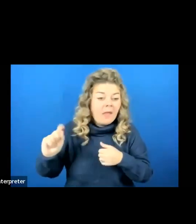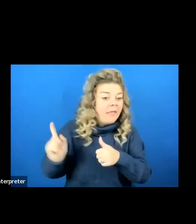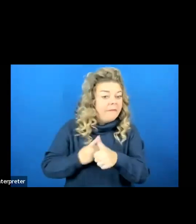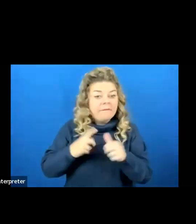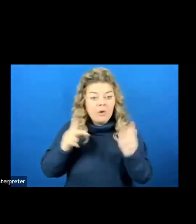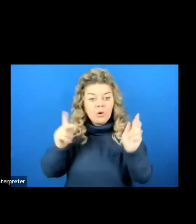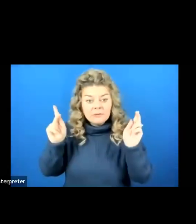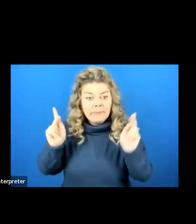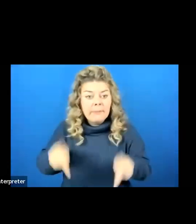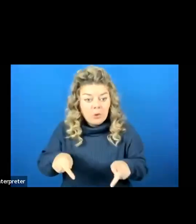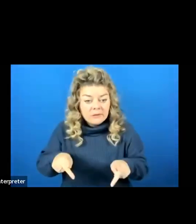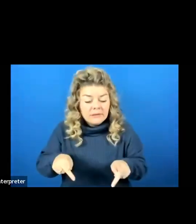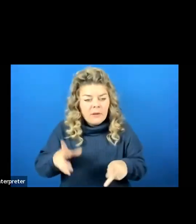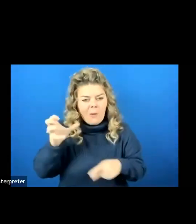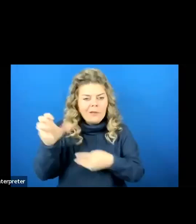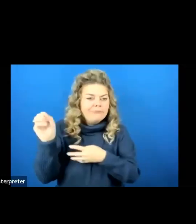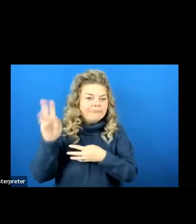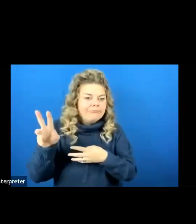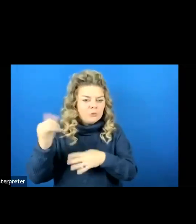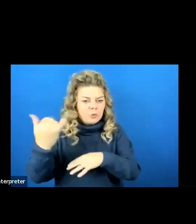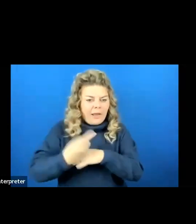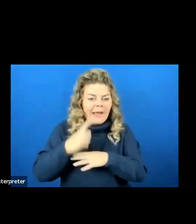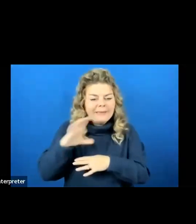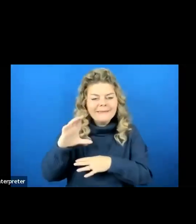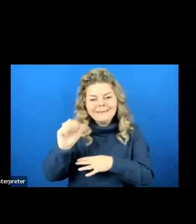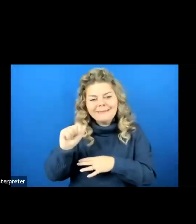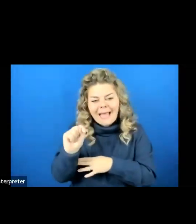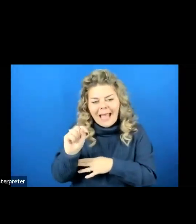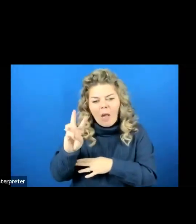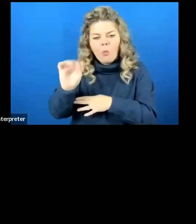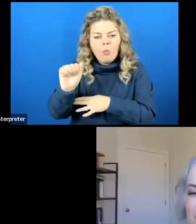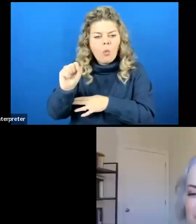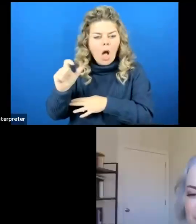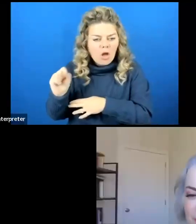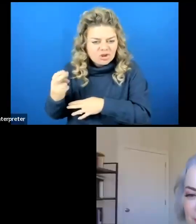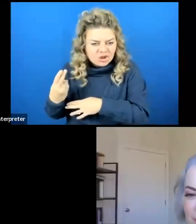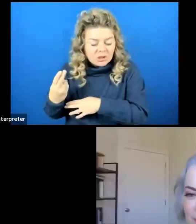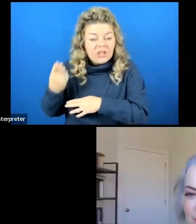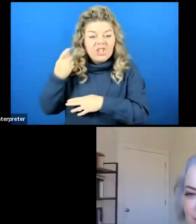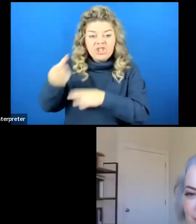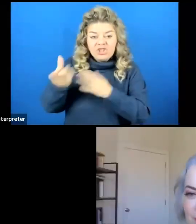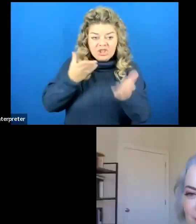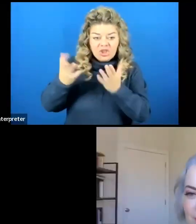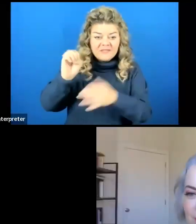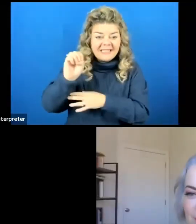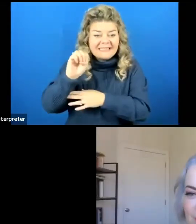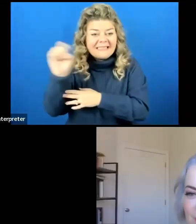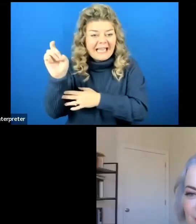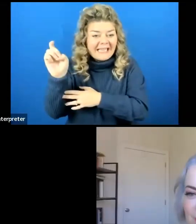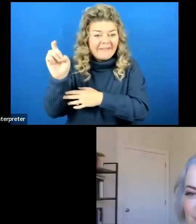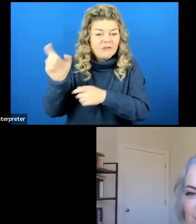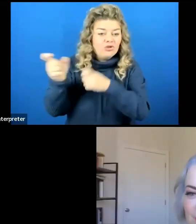to highlight today is Kat Walsh, who serves as the executive director of Diversity, equity